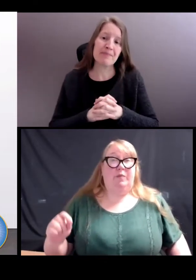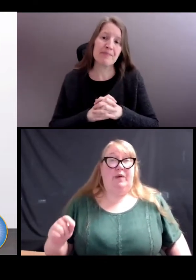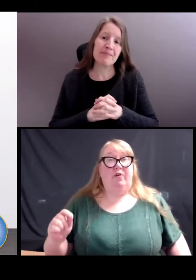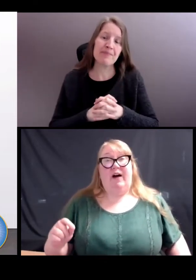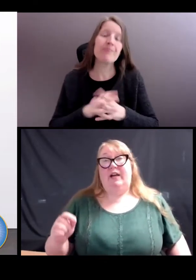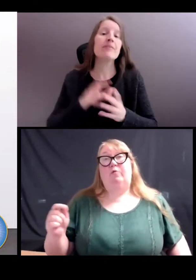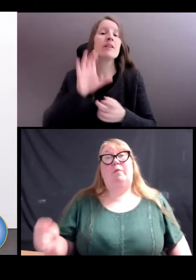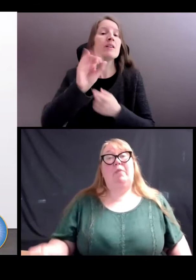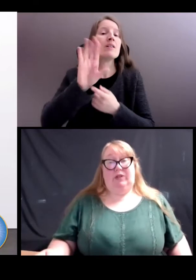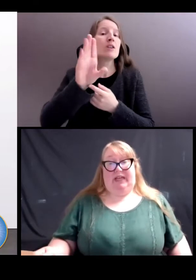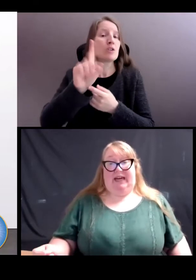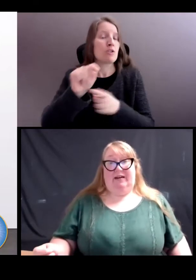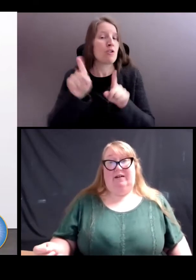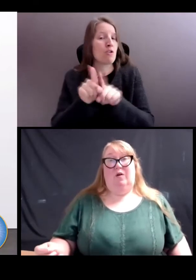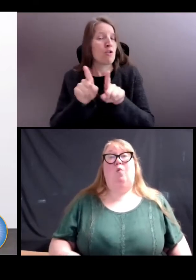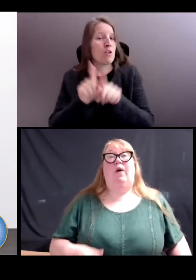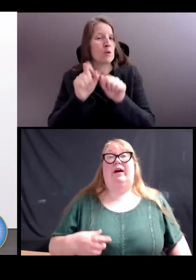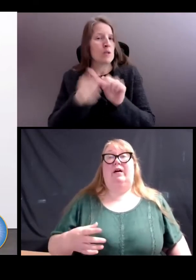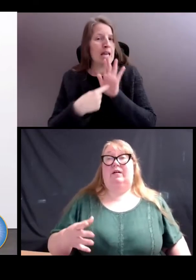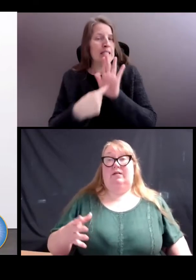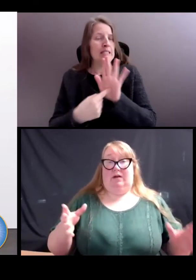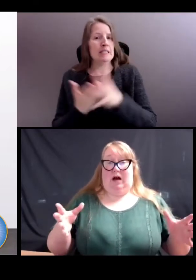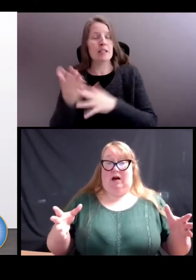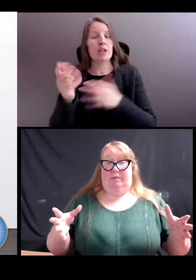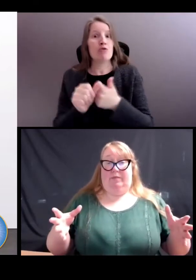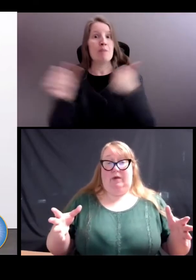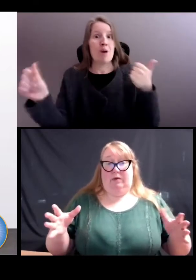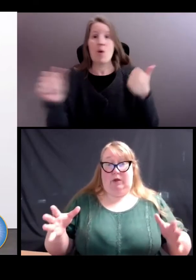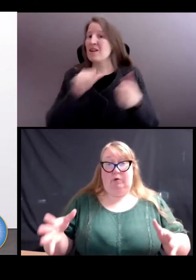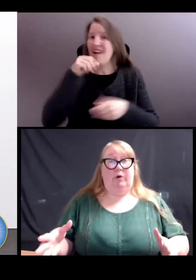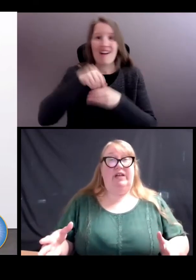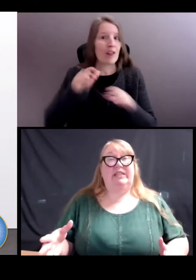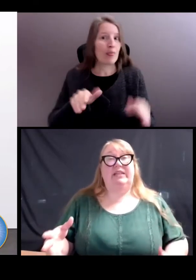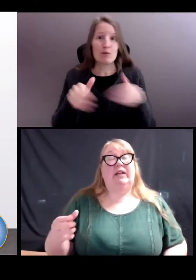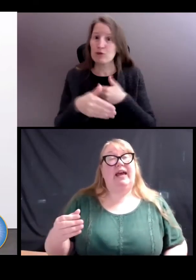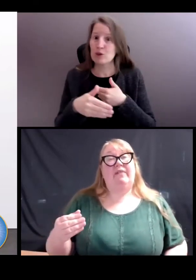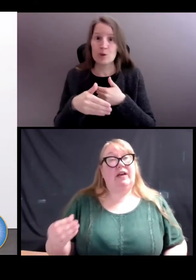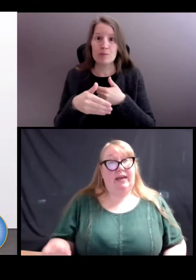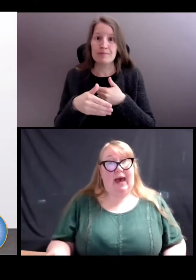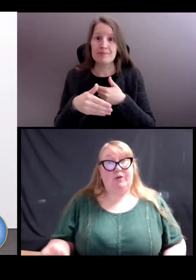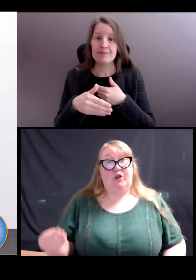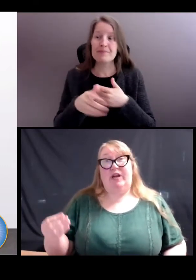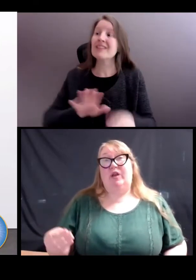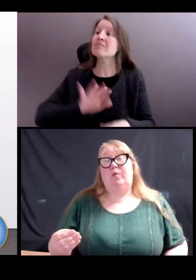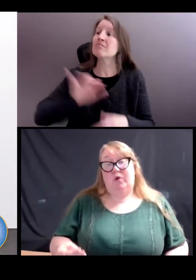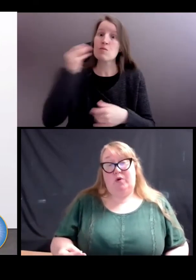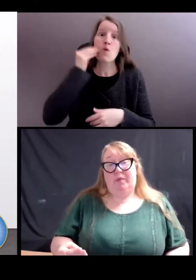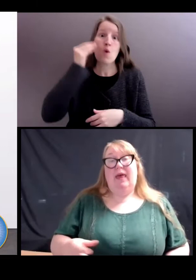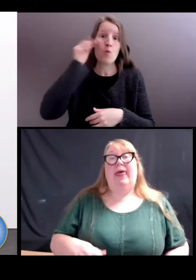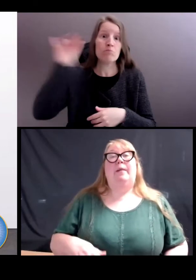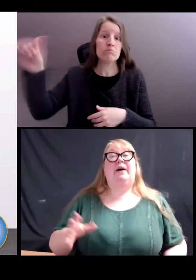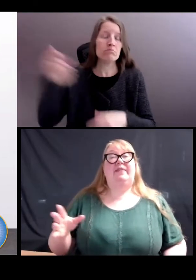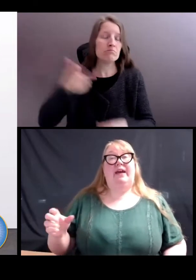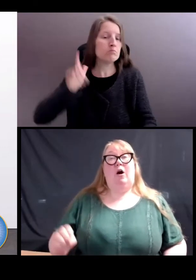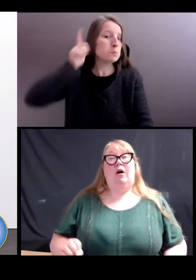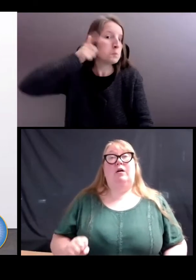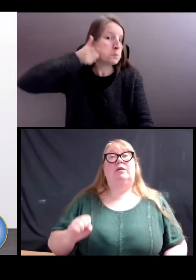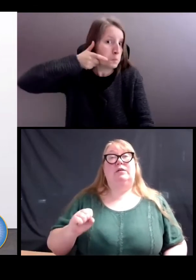be provided remotely where you don't necessarily have the captioner in the room, but they are